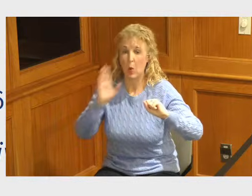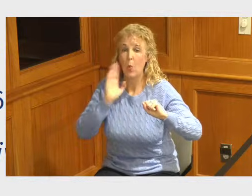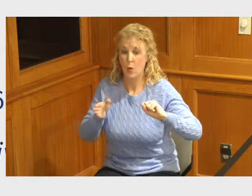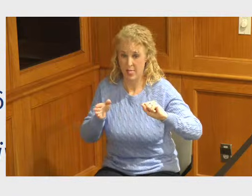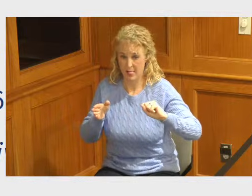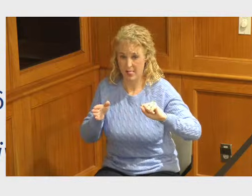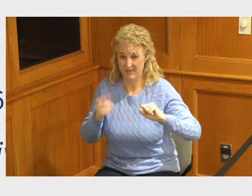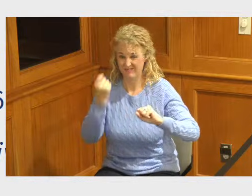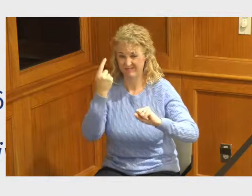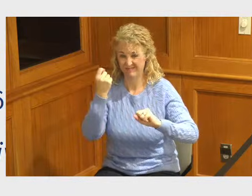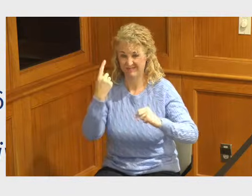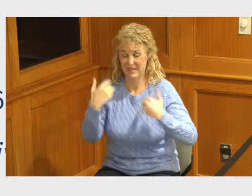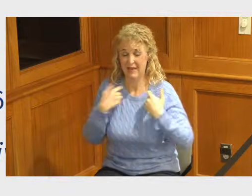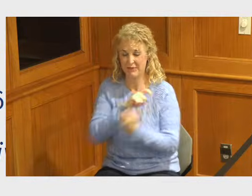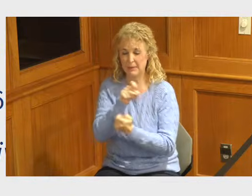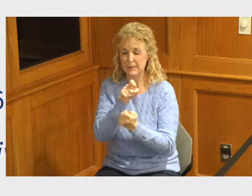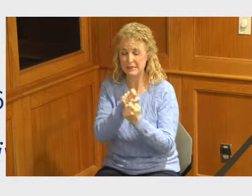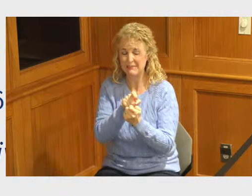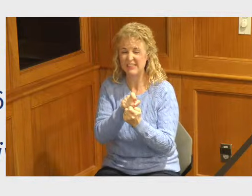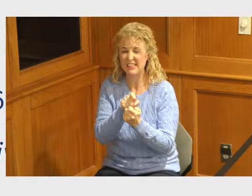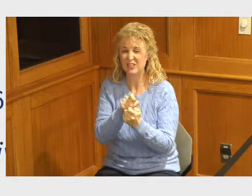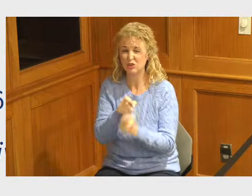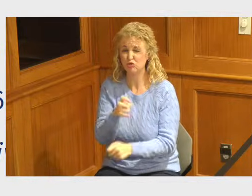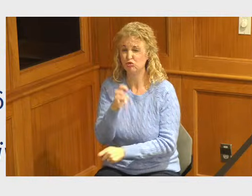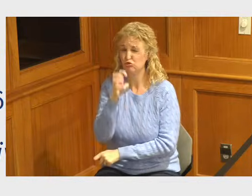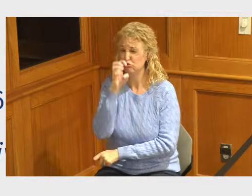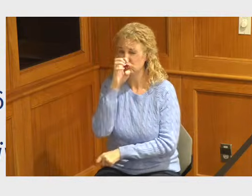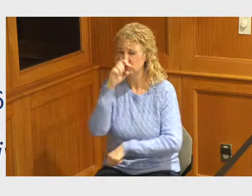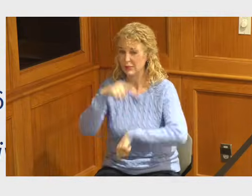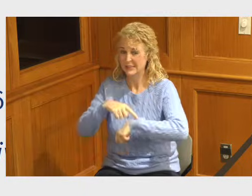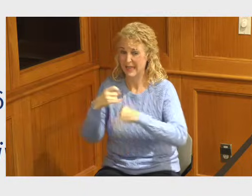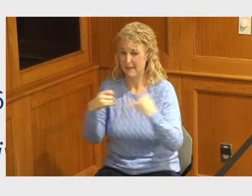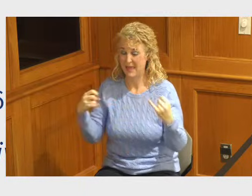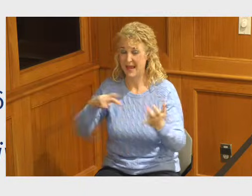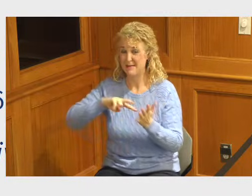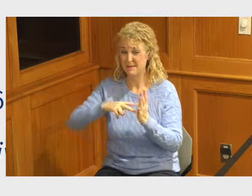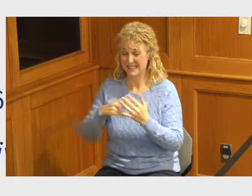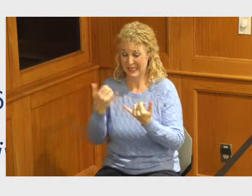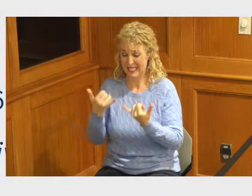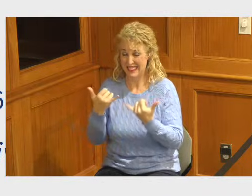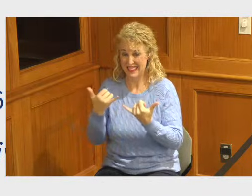needed to happen for the money to be deployed. And as a reminder that means by the end of this year